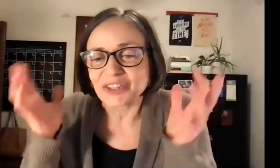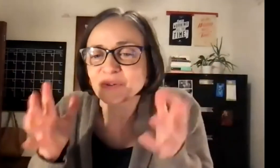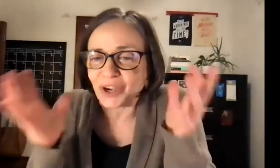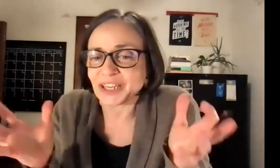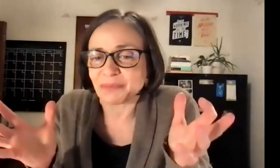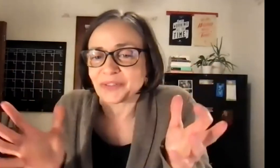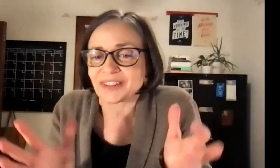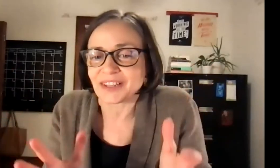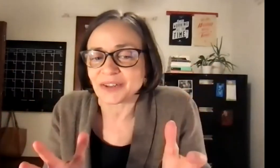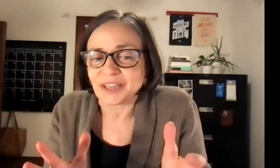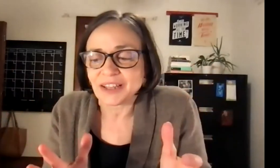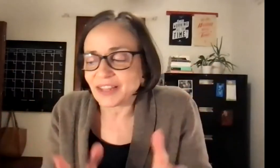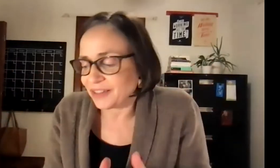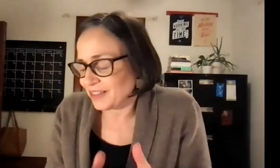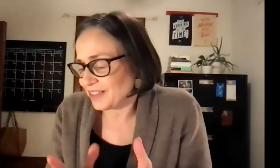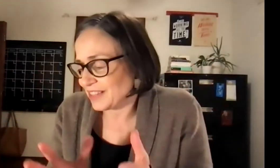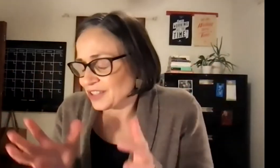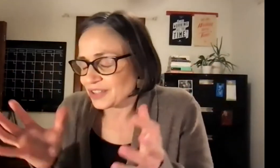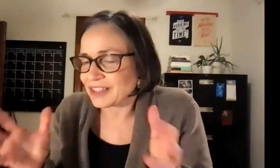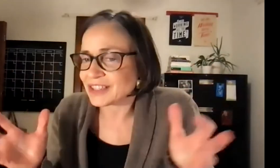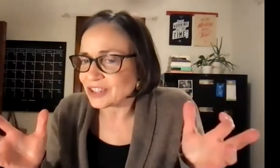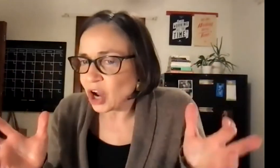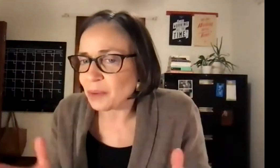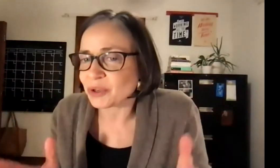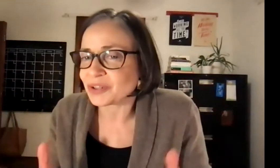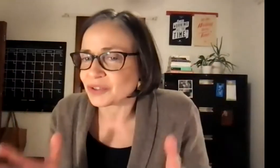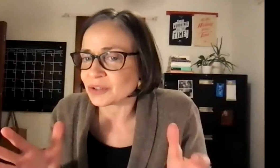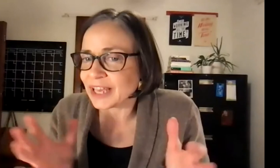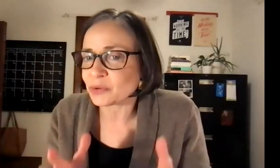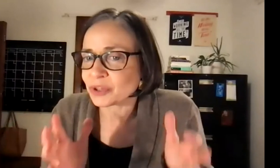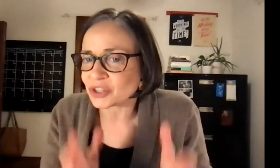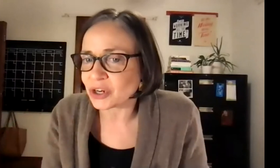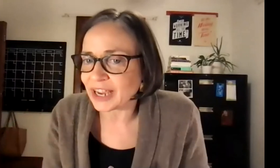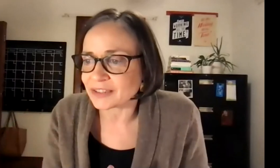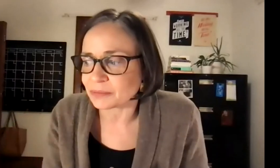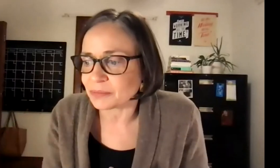I said in there that lynching had been obliterated and I think what I meant was the reporting